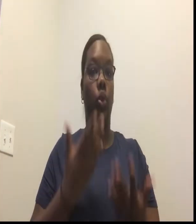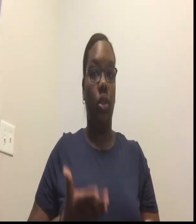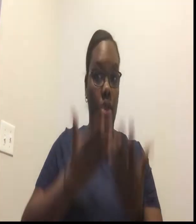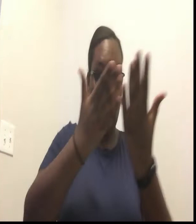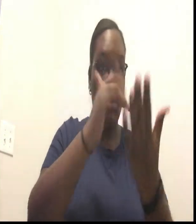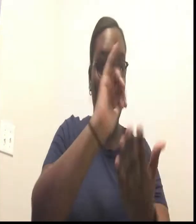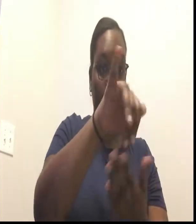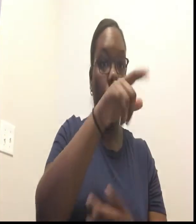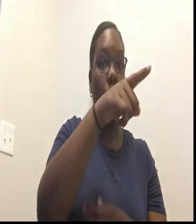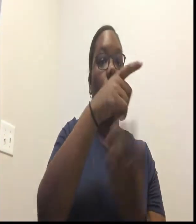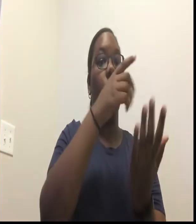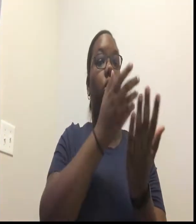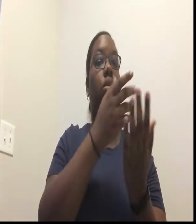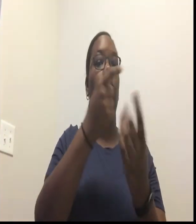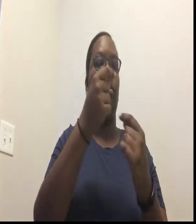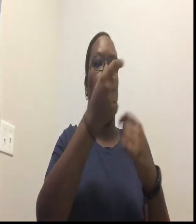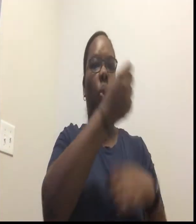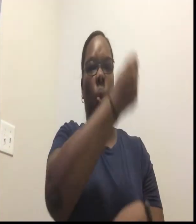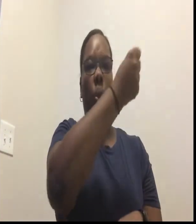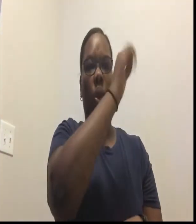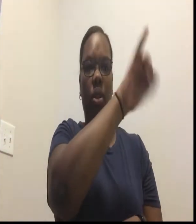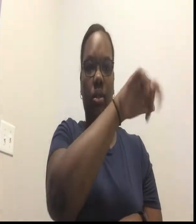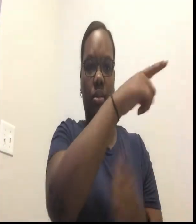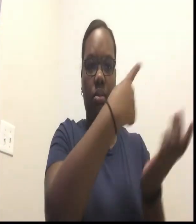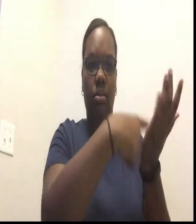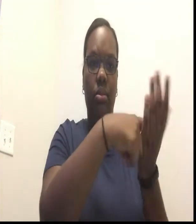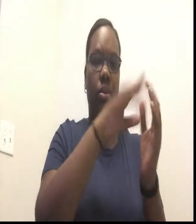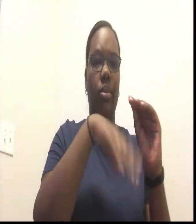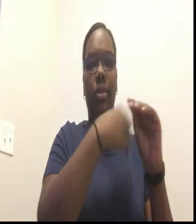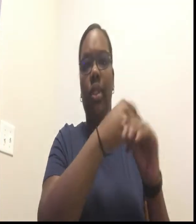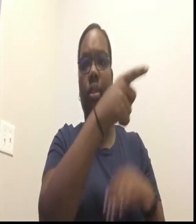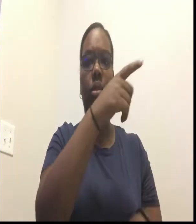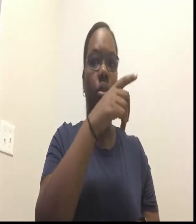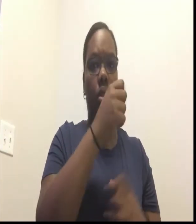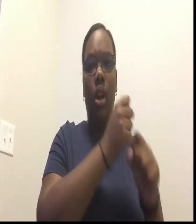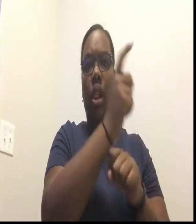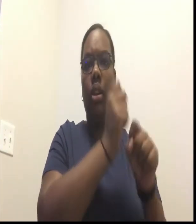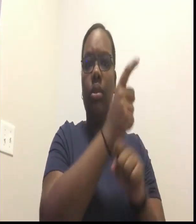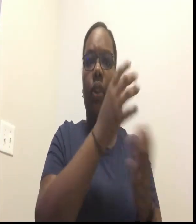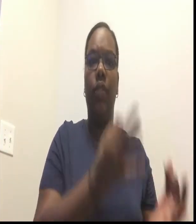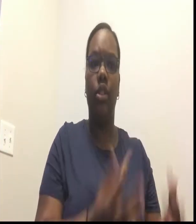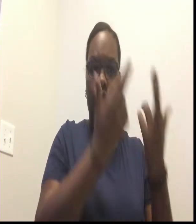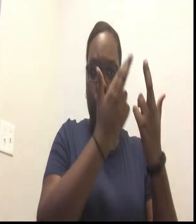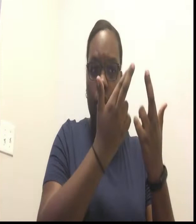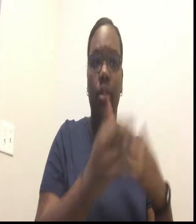so I make a motion to table the discussion of the annual fundraiser